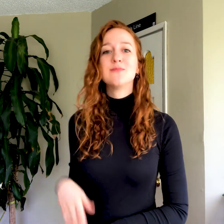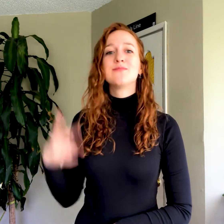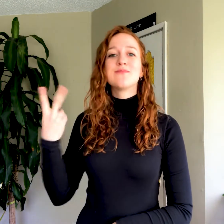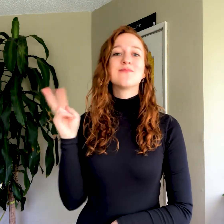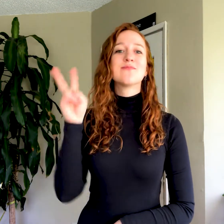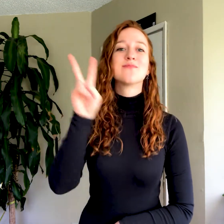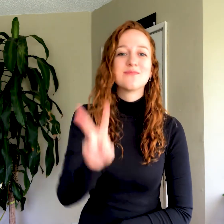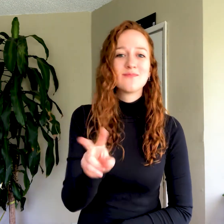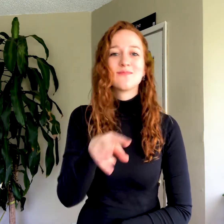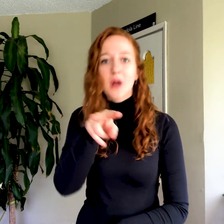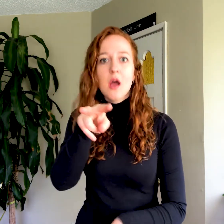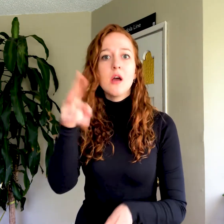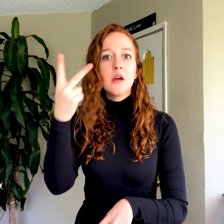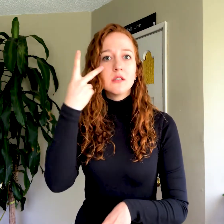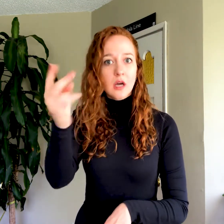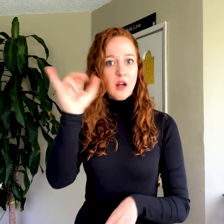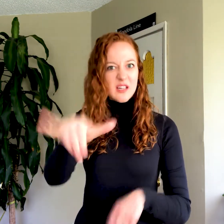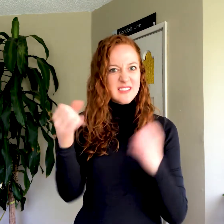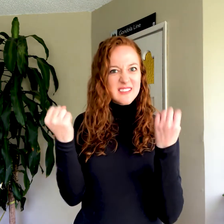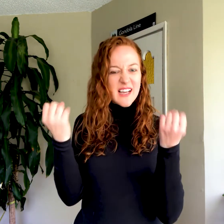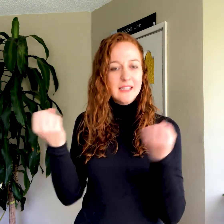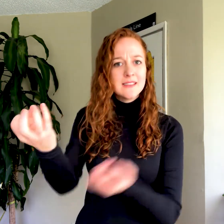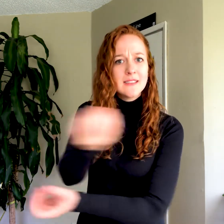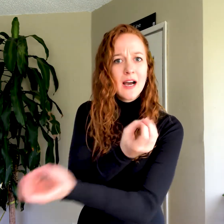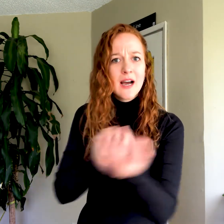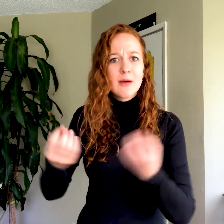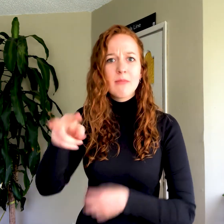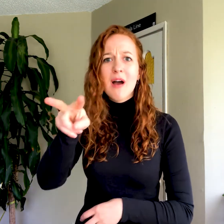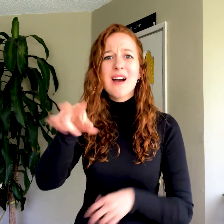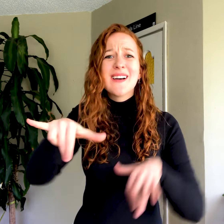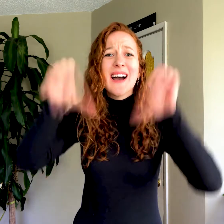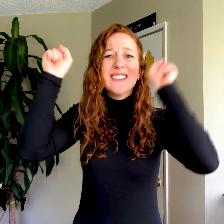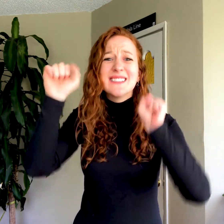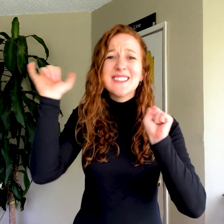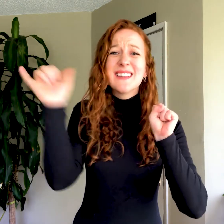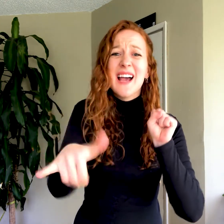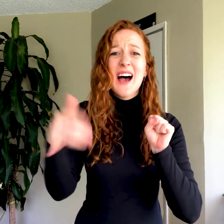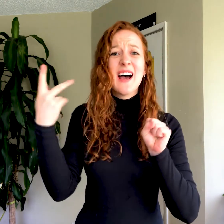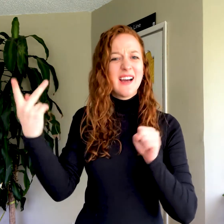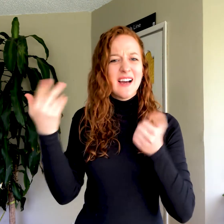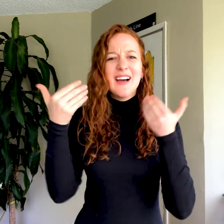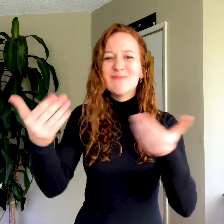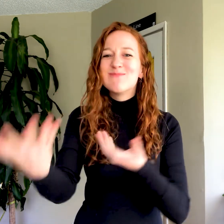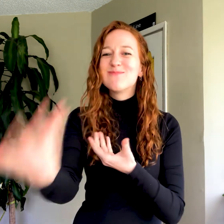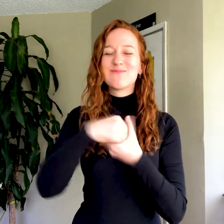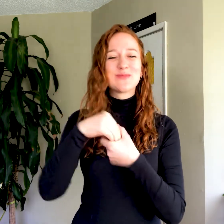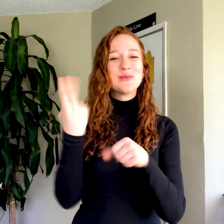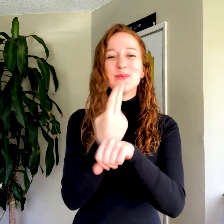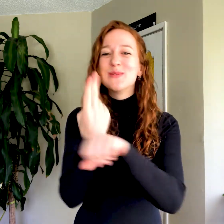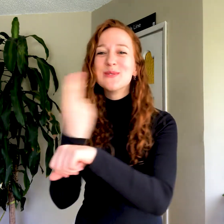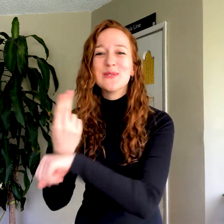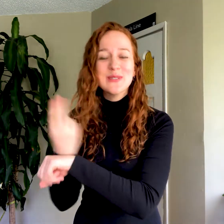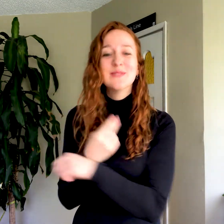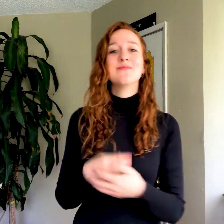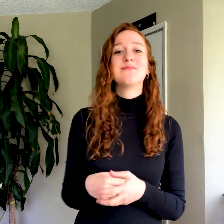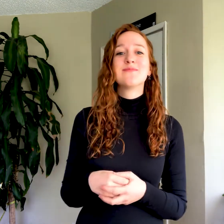We fell in love with the sign and began using it.